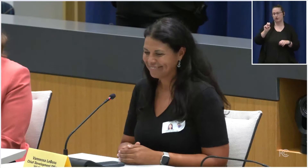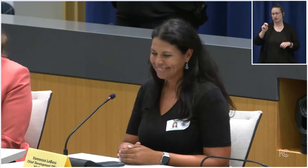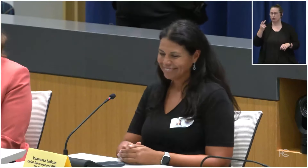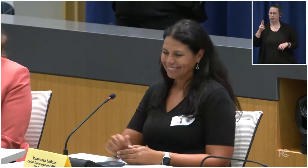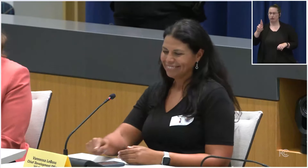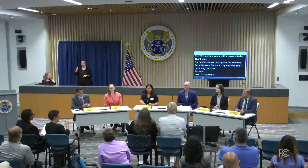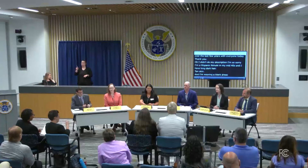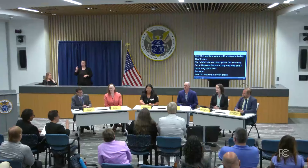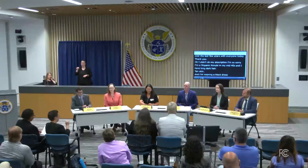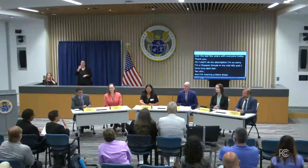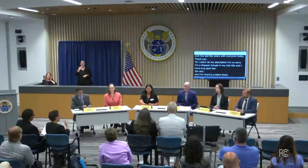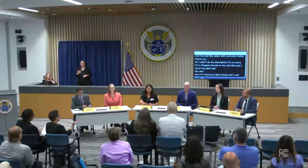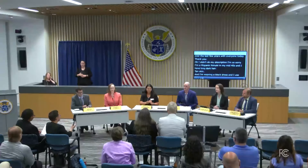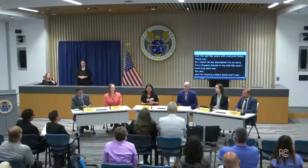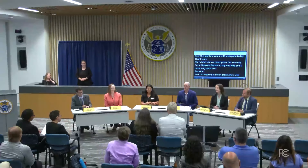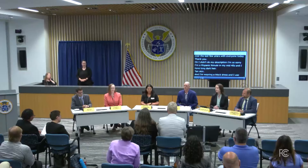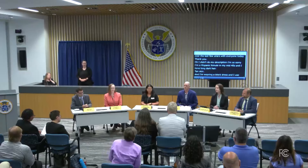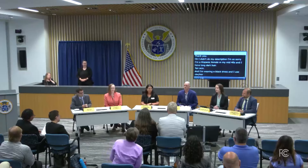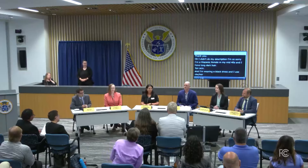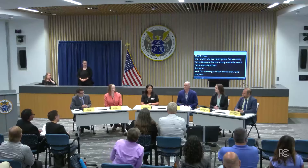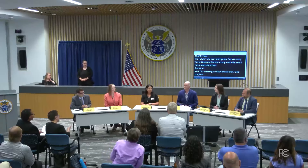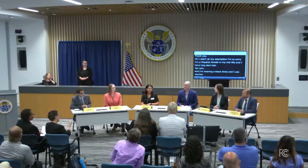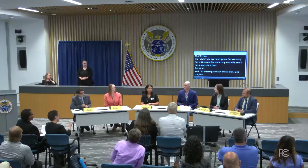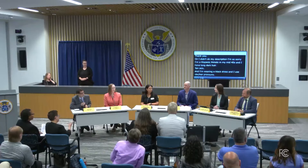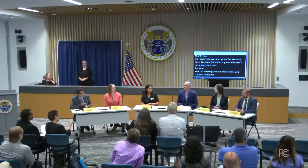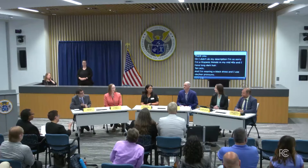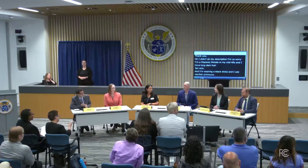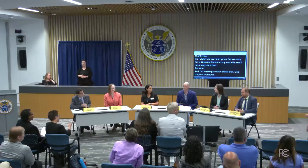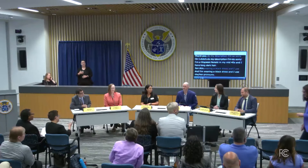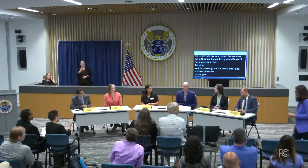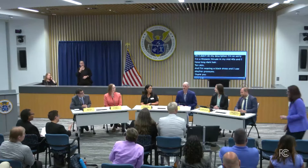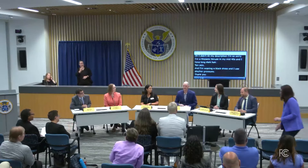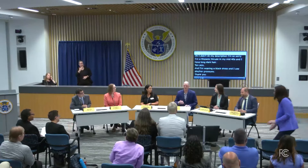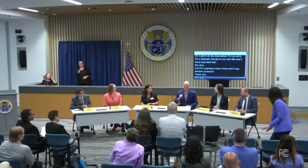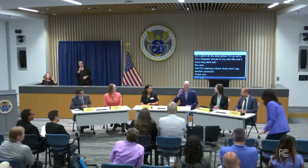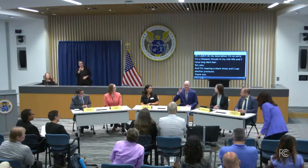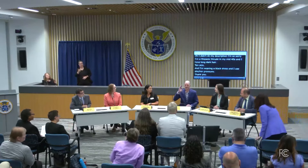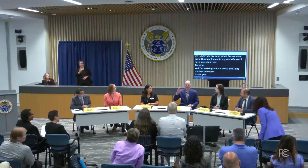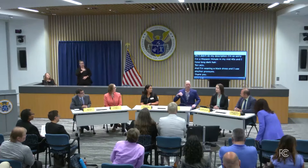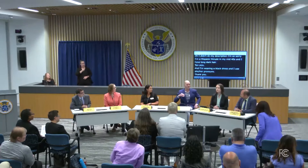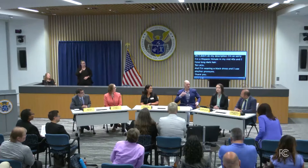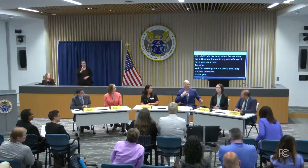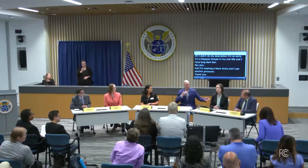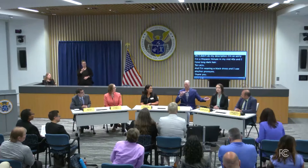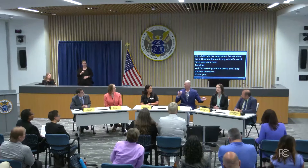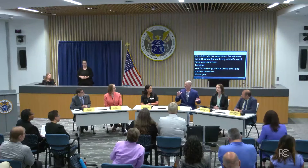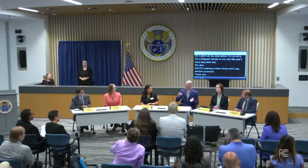HAIR. TAN SKIN. AND I'M WEARING A BLACK DRESS AND I USE SHE/HER